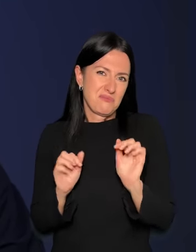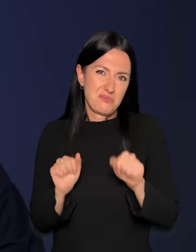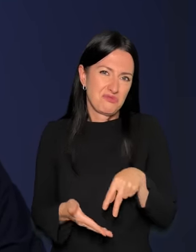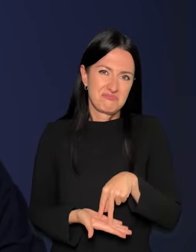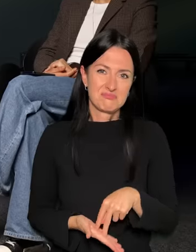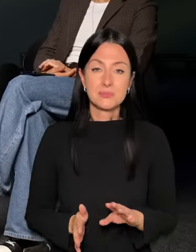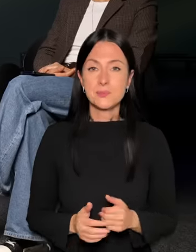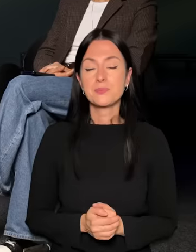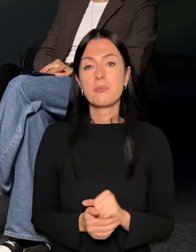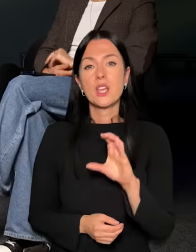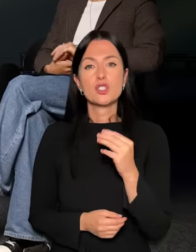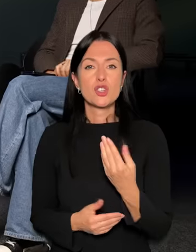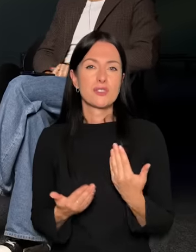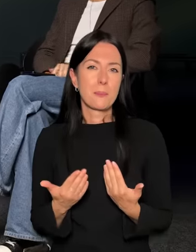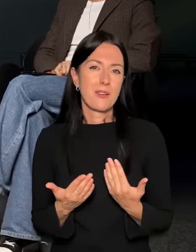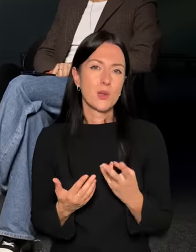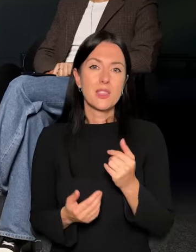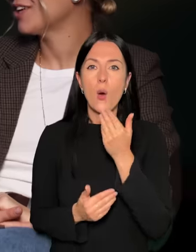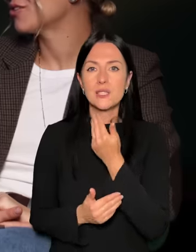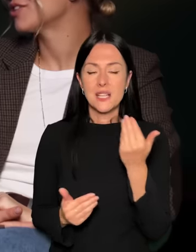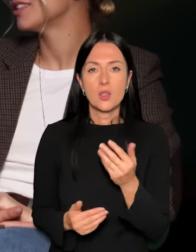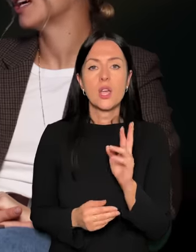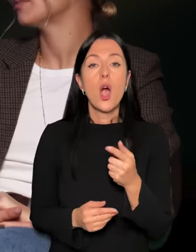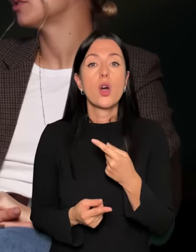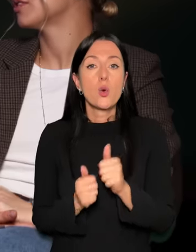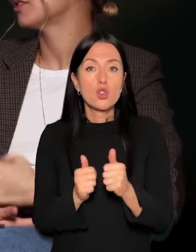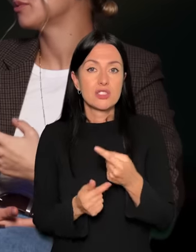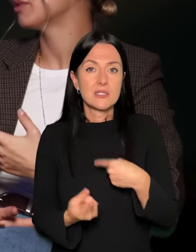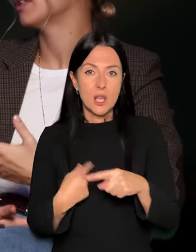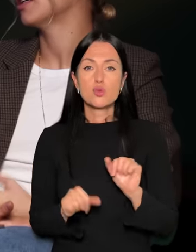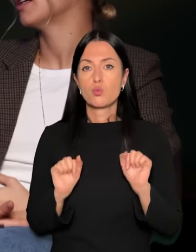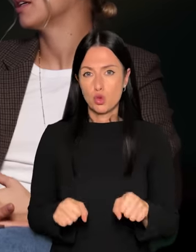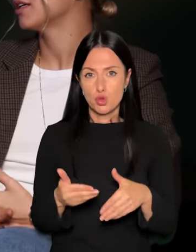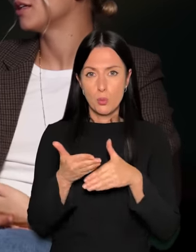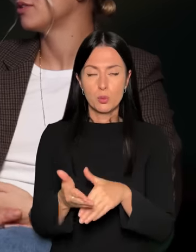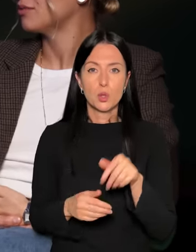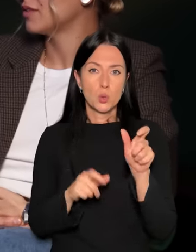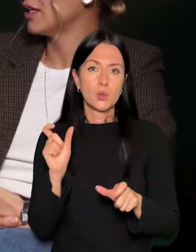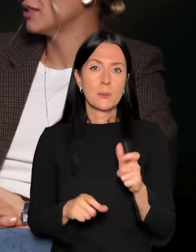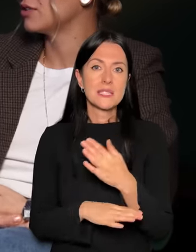Sasha, probably, in conclusion, how each of us can help people with disabilities,